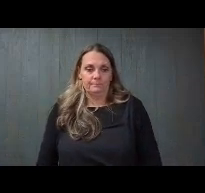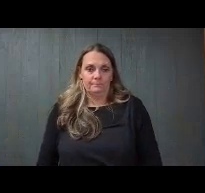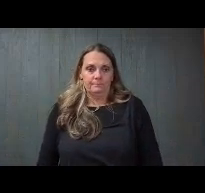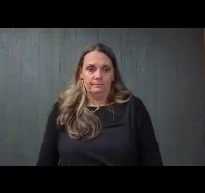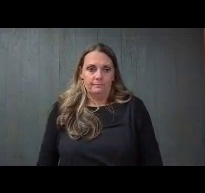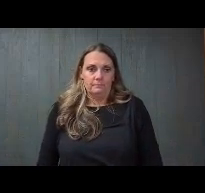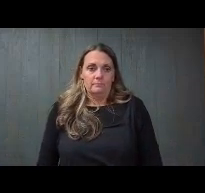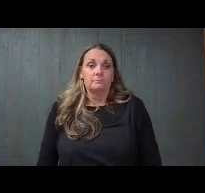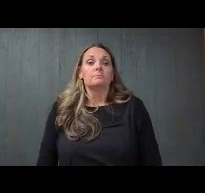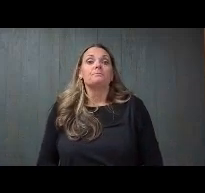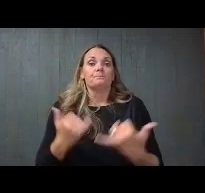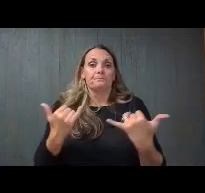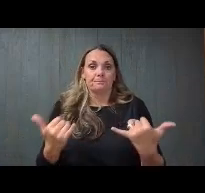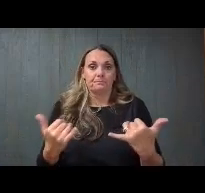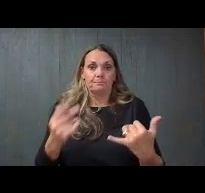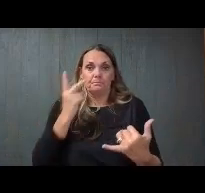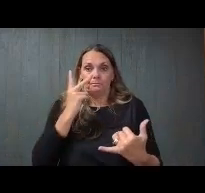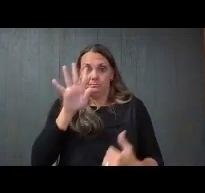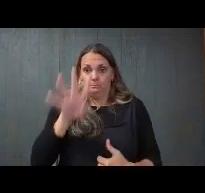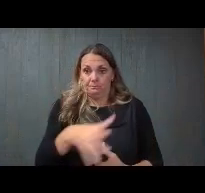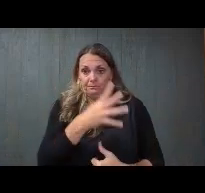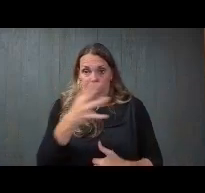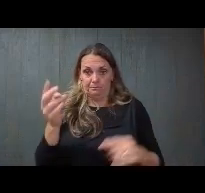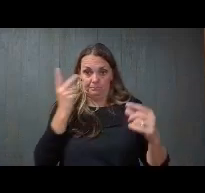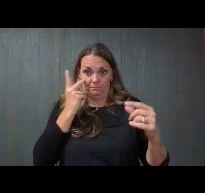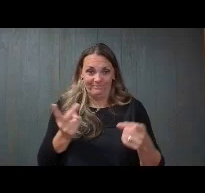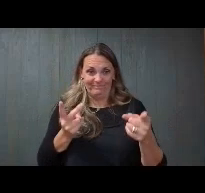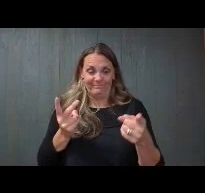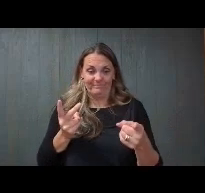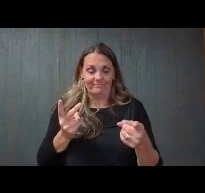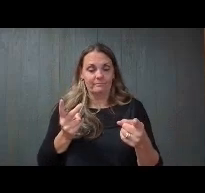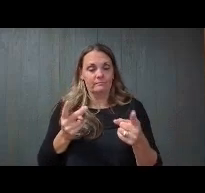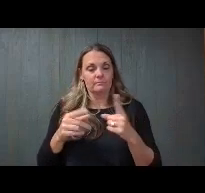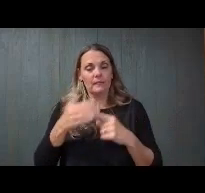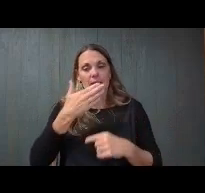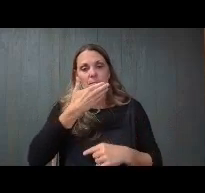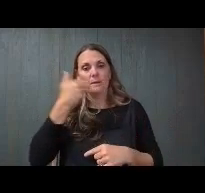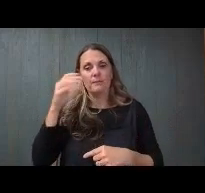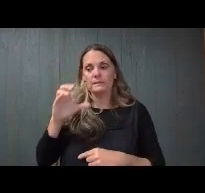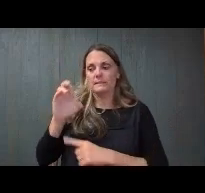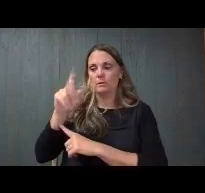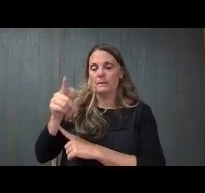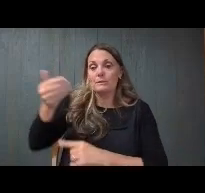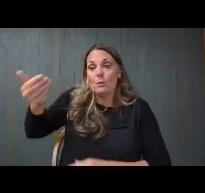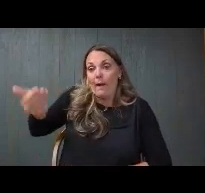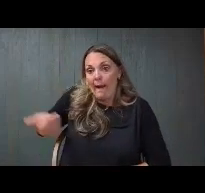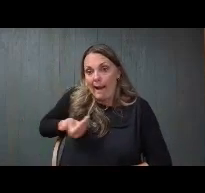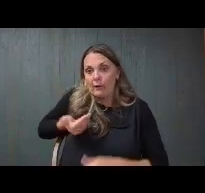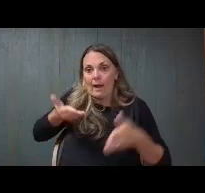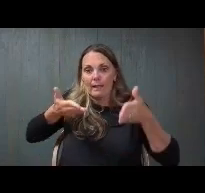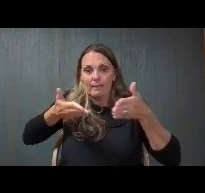So looking at this chart, it's more advantageous for CRP to hire allowable staff in year